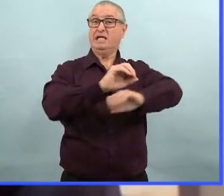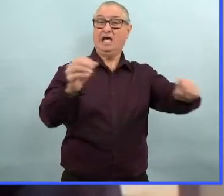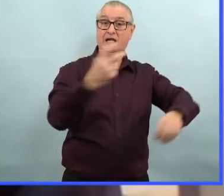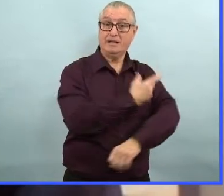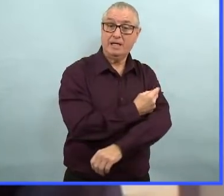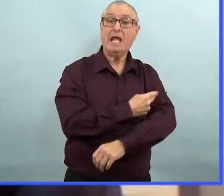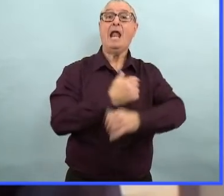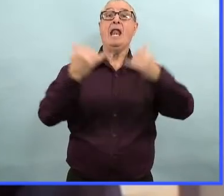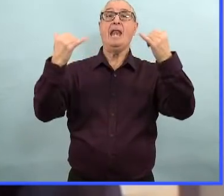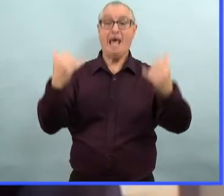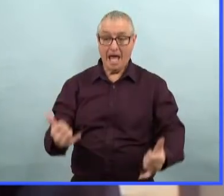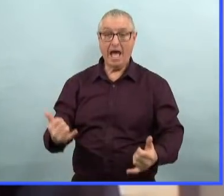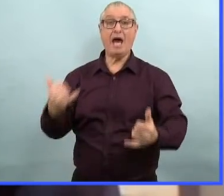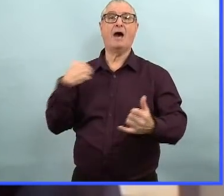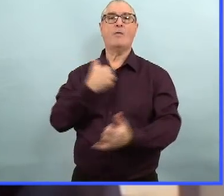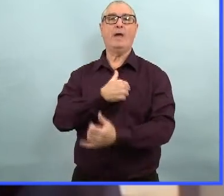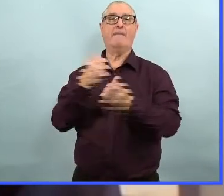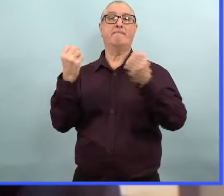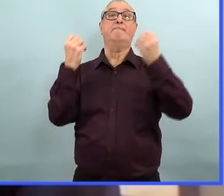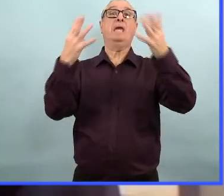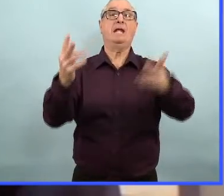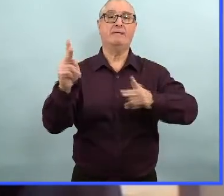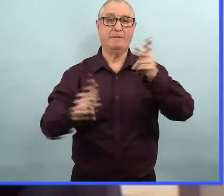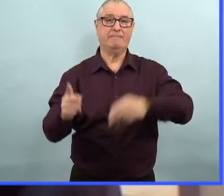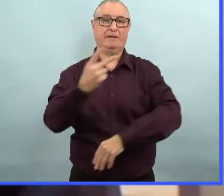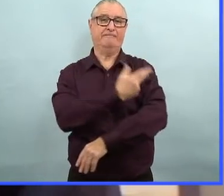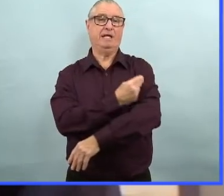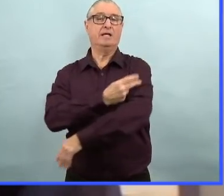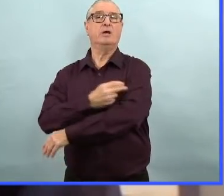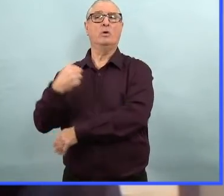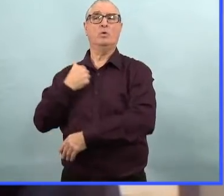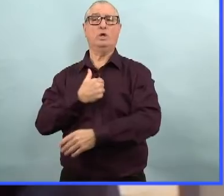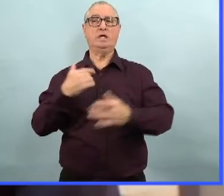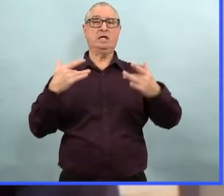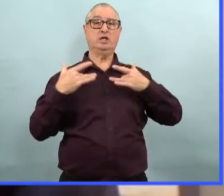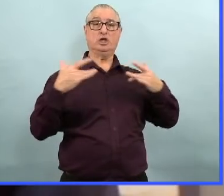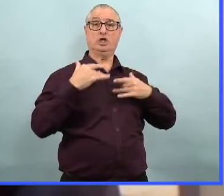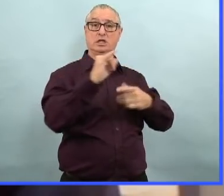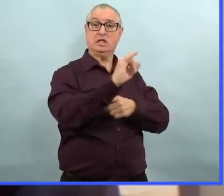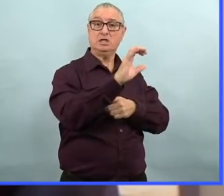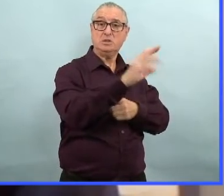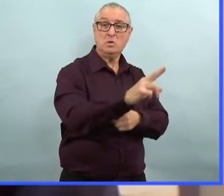i do think we we should be concerned and we were concerned when we went out on the 17th of december